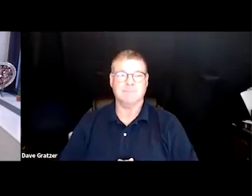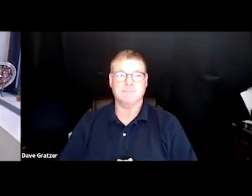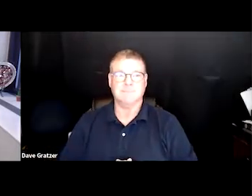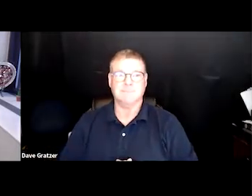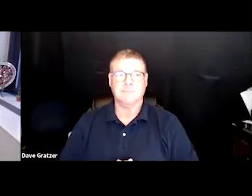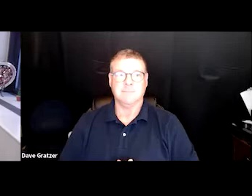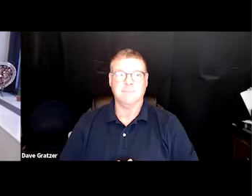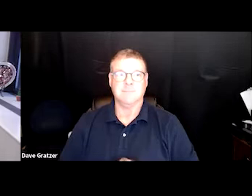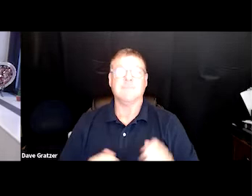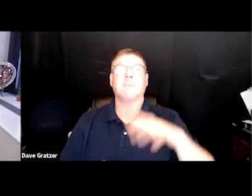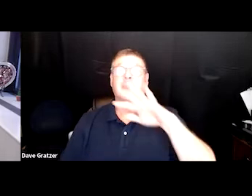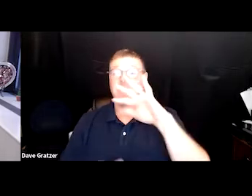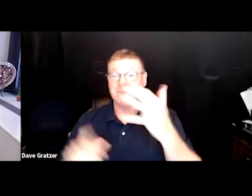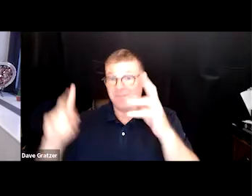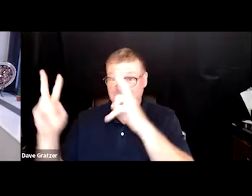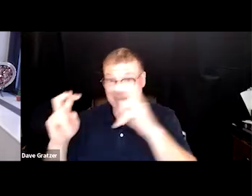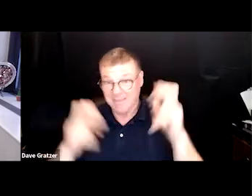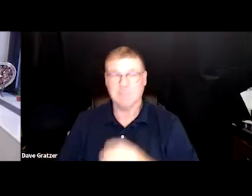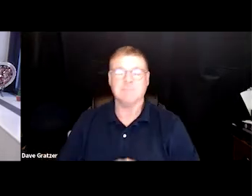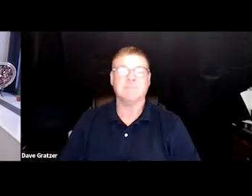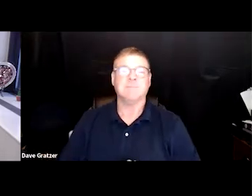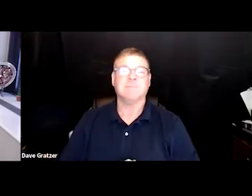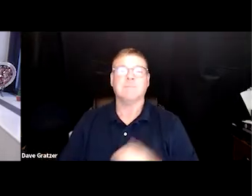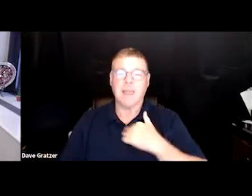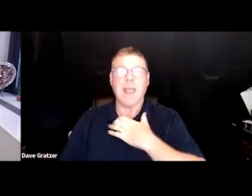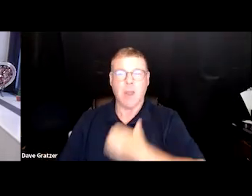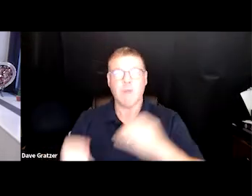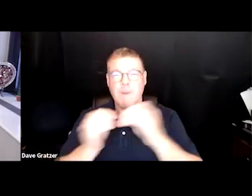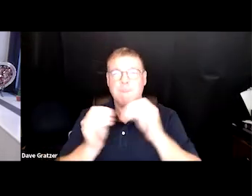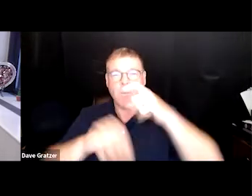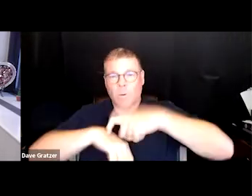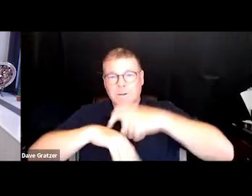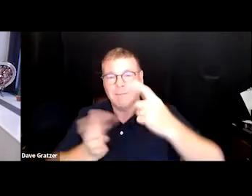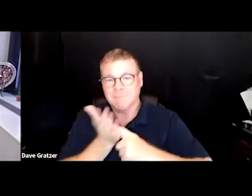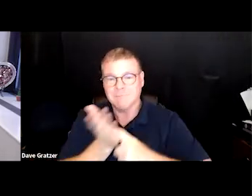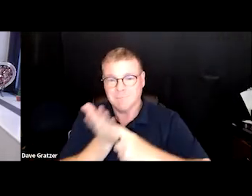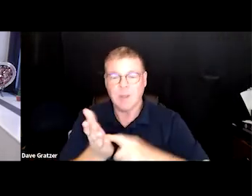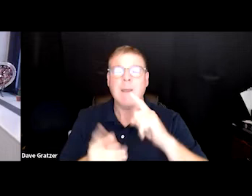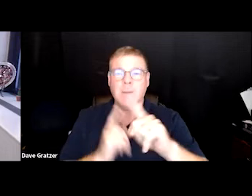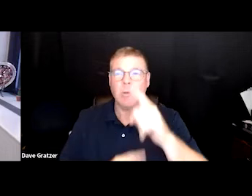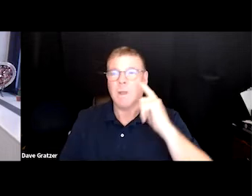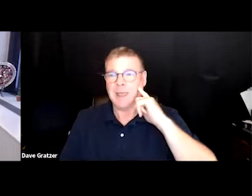A fifth theme, and which I wish I had more time to talk about, but you will hear about the Camden experience,